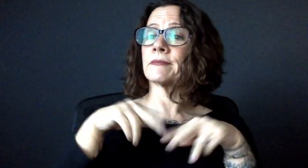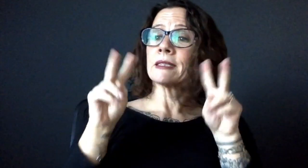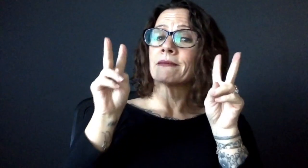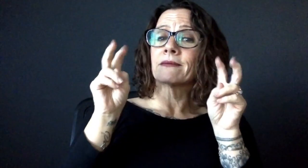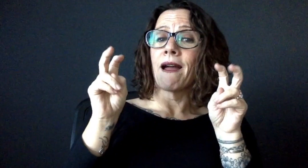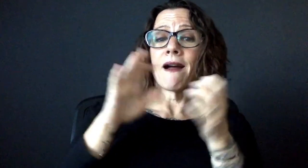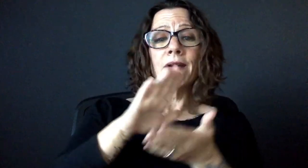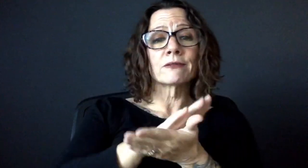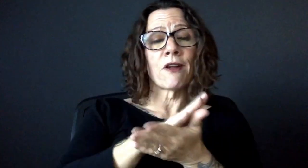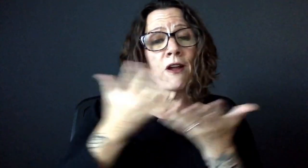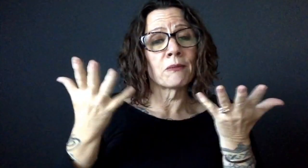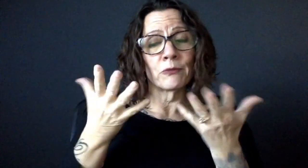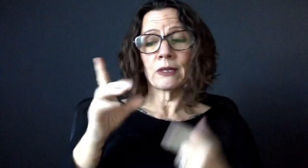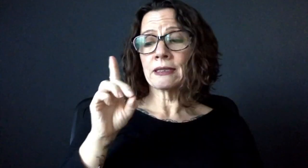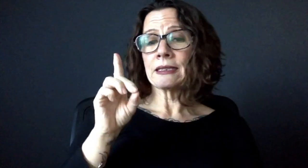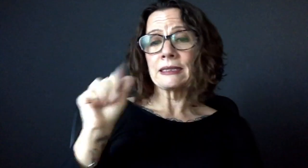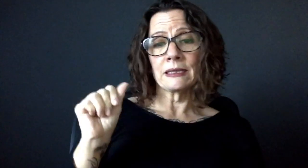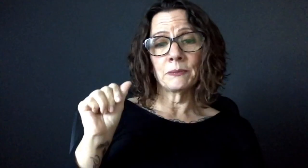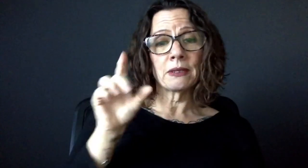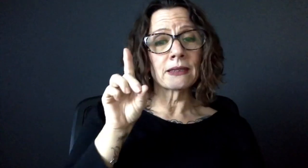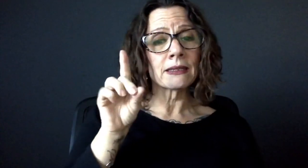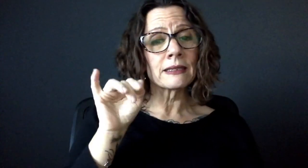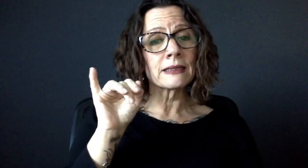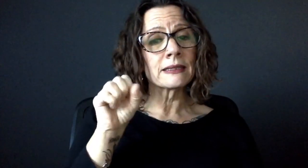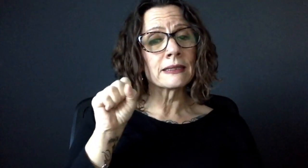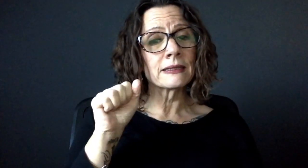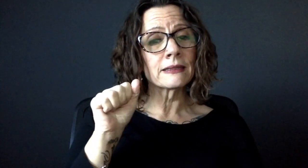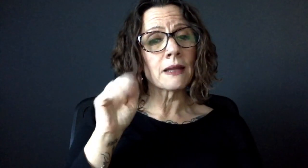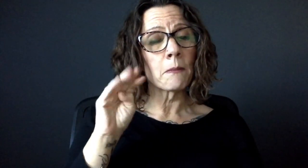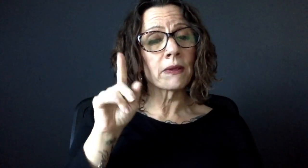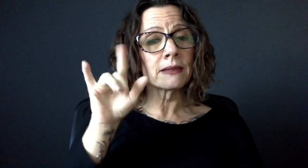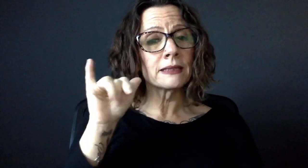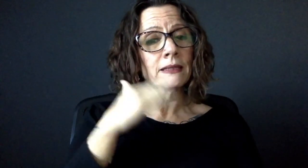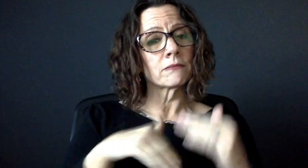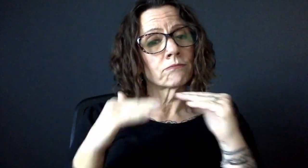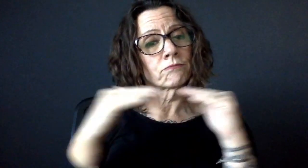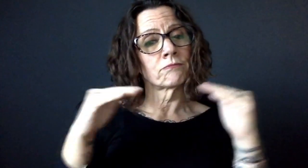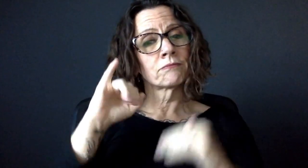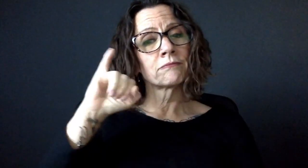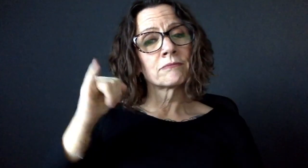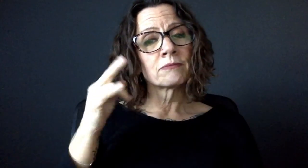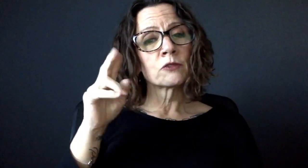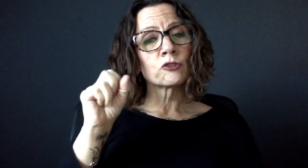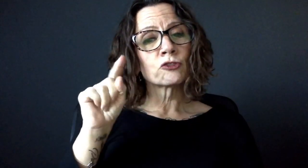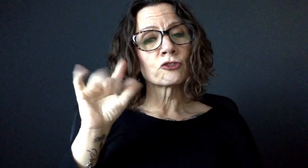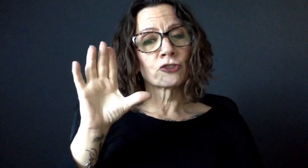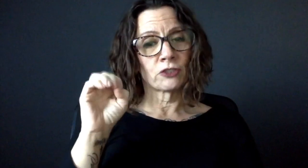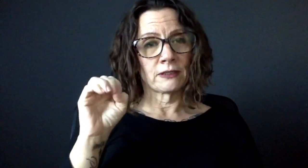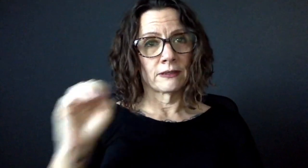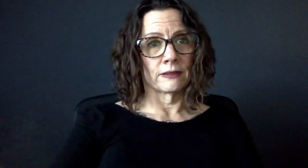This work is titled “Disability Justice”.